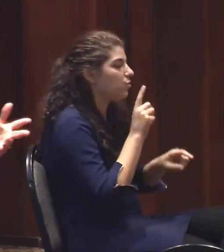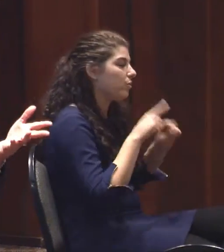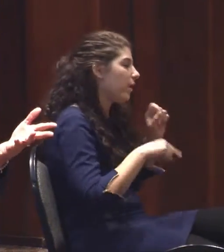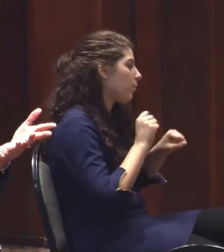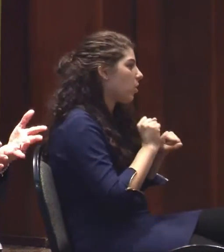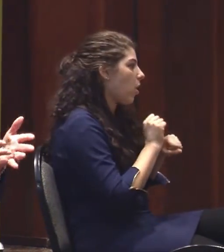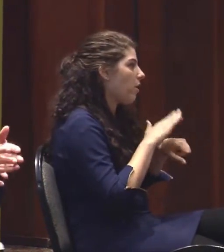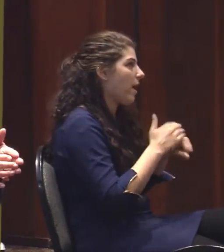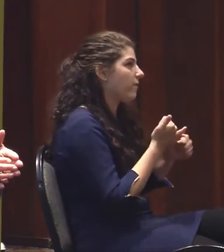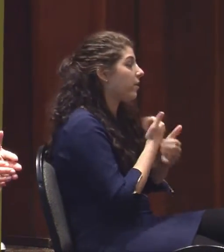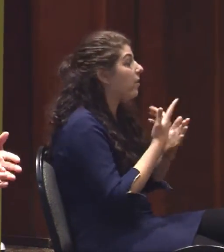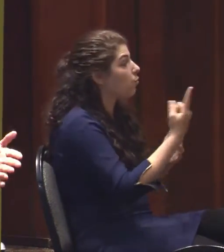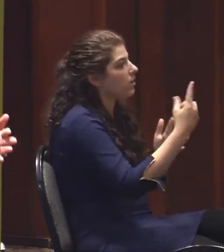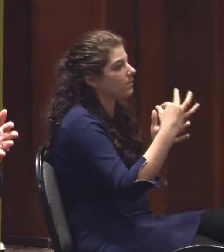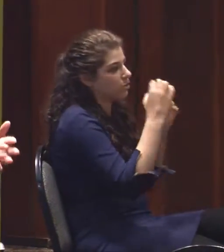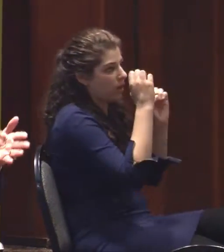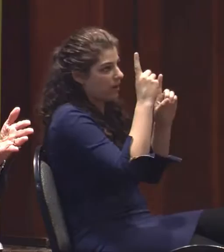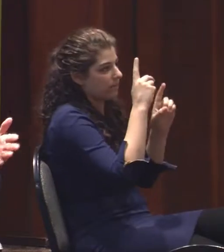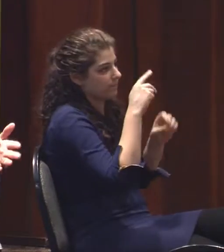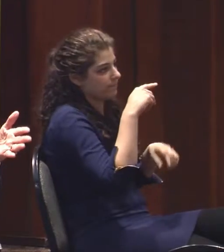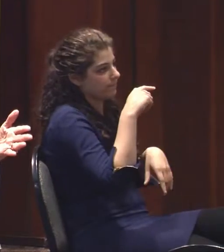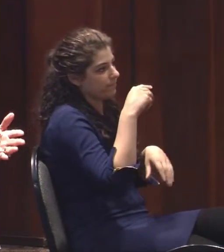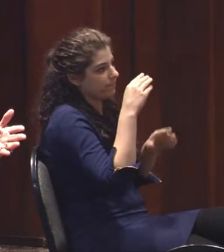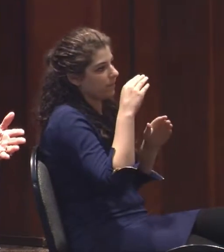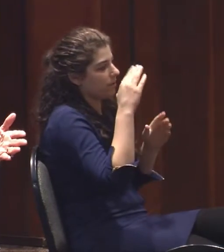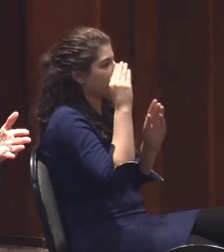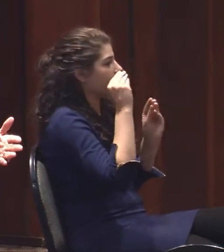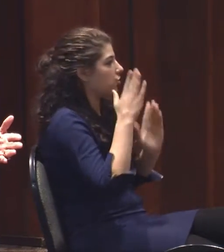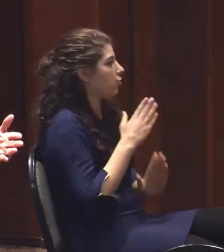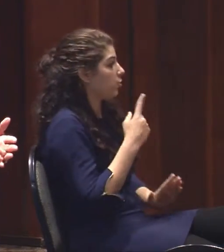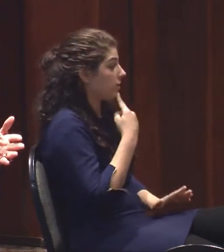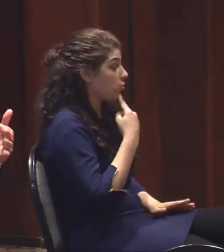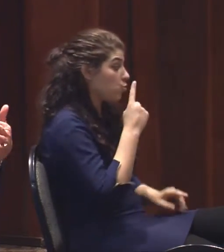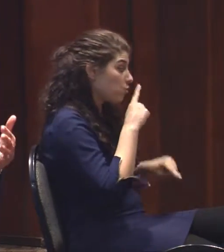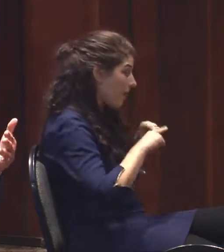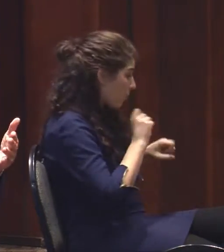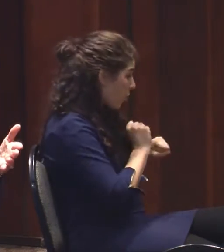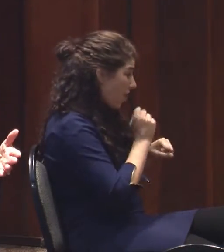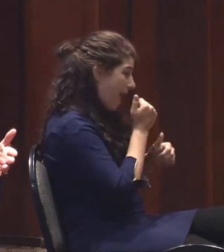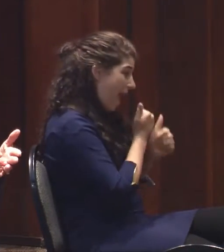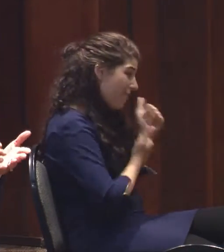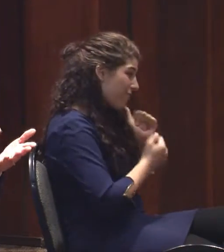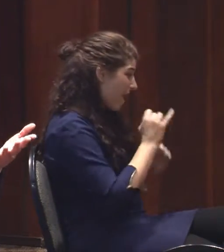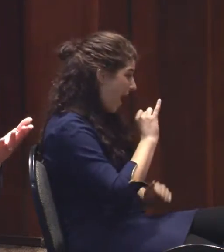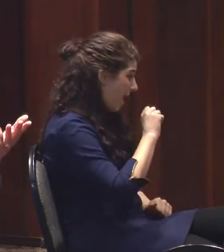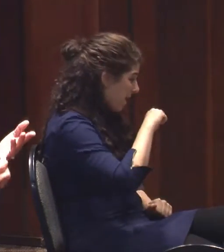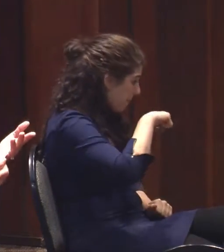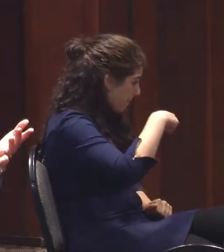I had a special ed professor who said you can't work on every IEP goal or IFSP goal